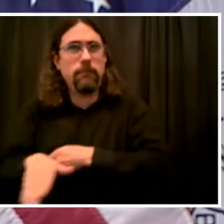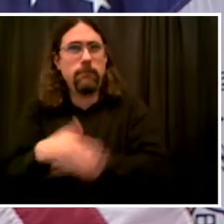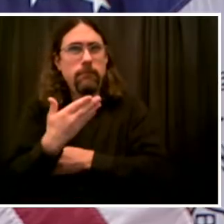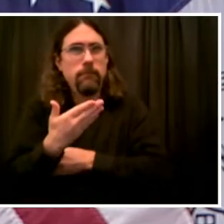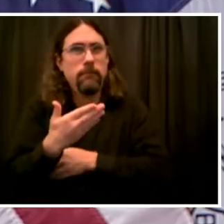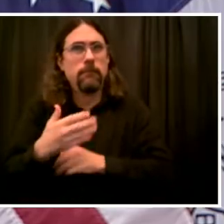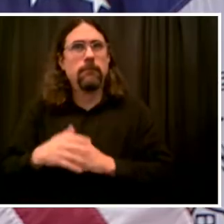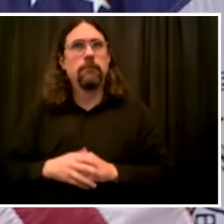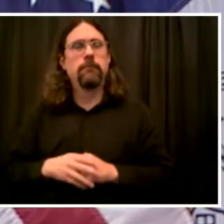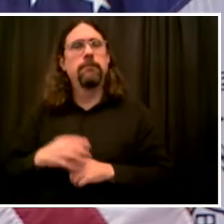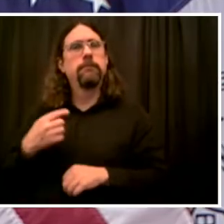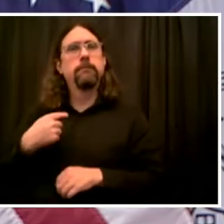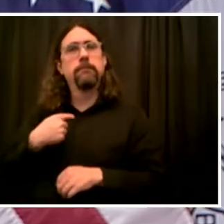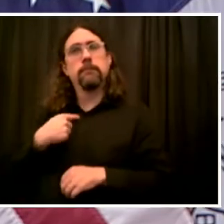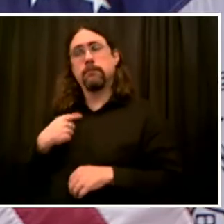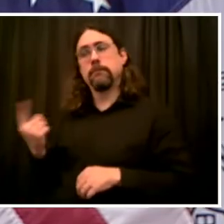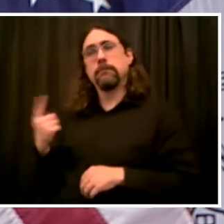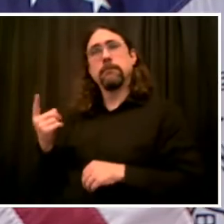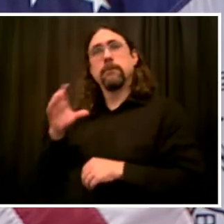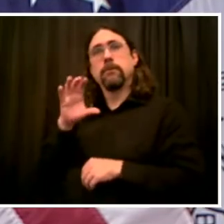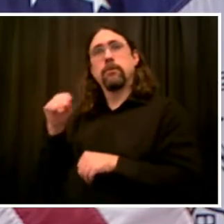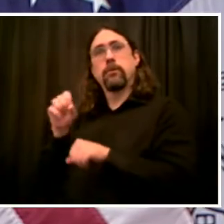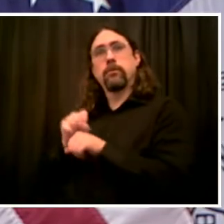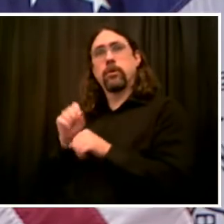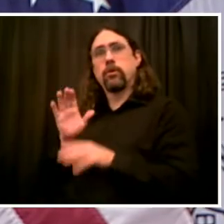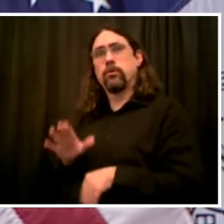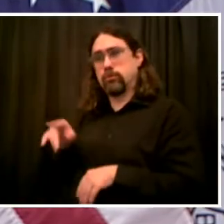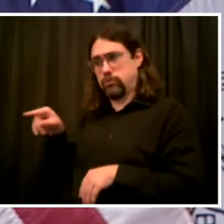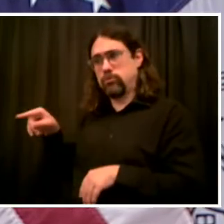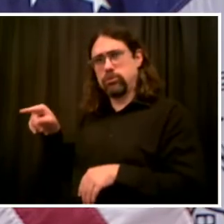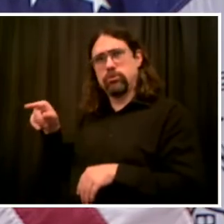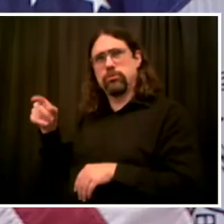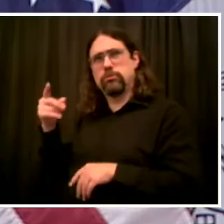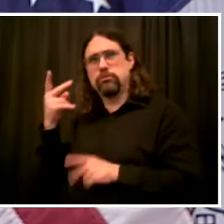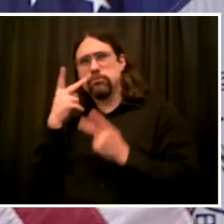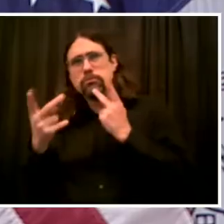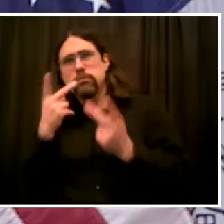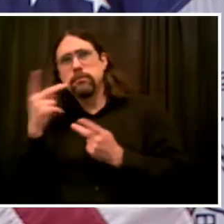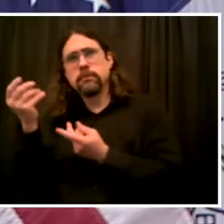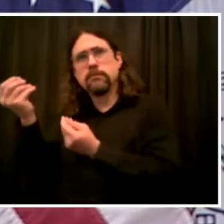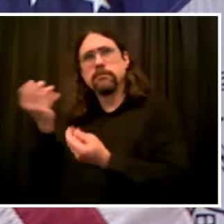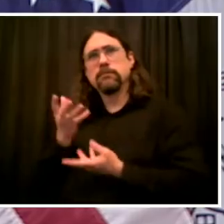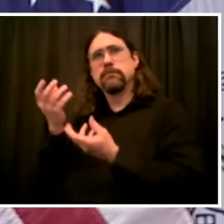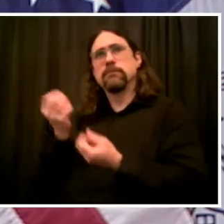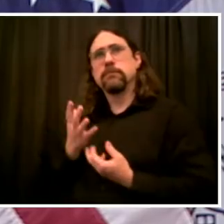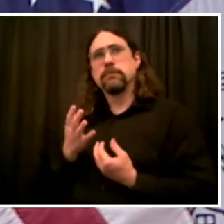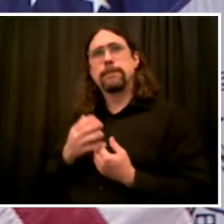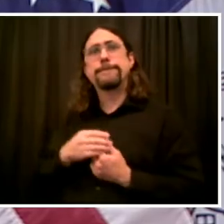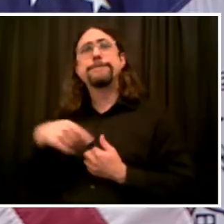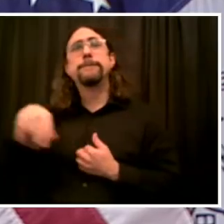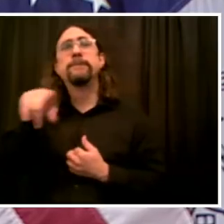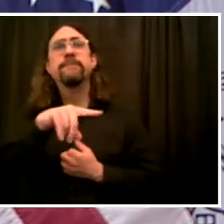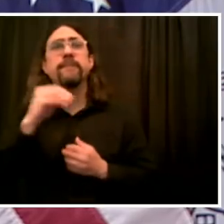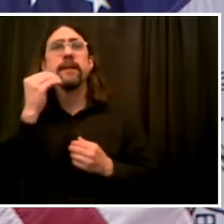HOMELESS PEOPLE WHO SAID THAT THEY WERE NOT GIVEN A PLACE TO SLEEP. I KNOW THAT SHE AL SSOPOE KT TOHE COMMISSIONER WHO